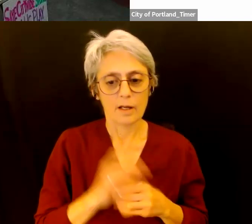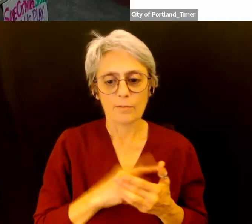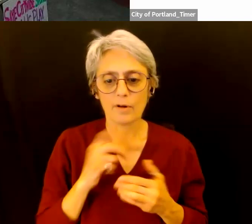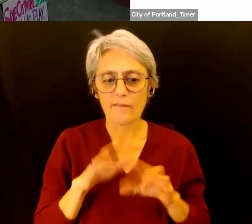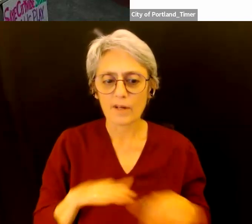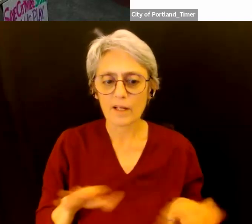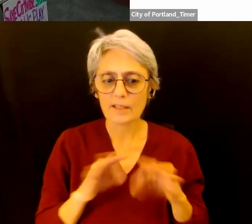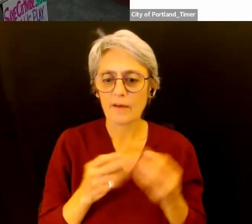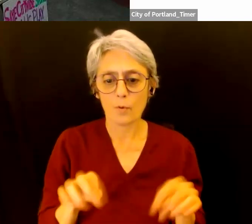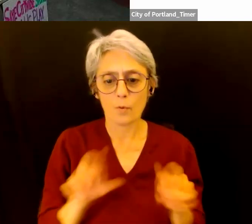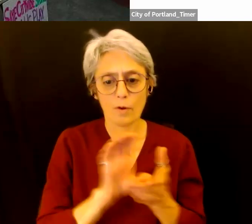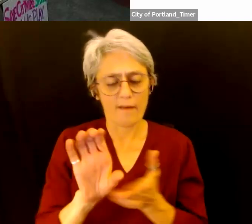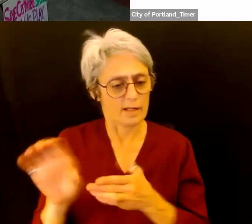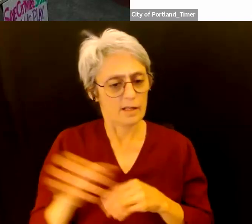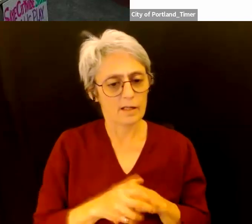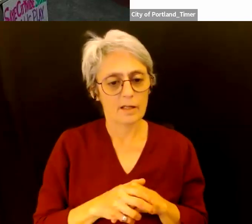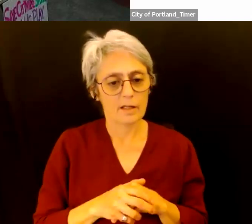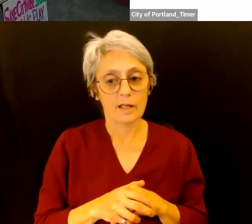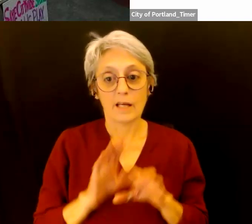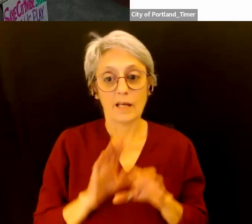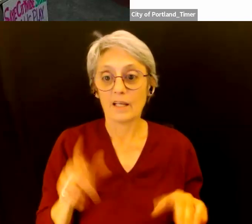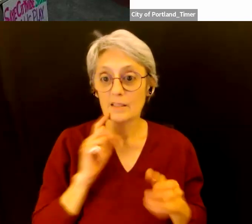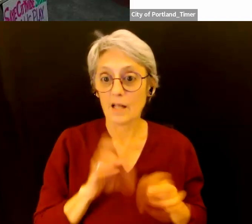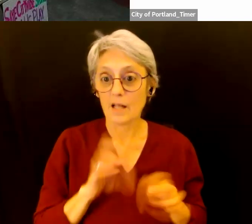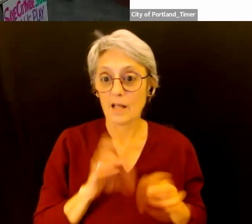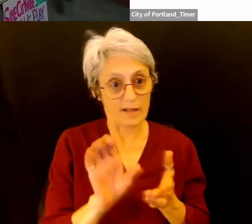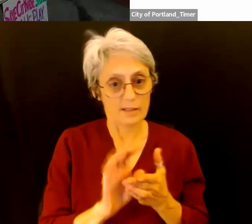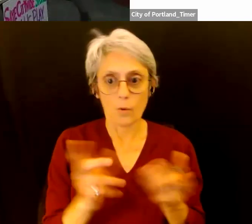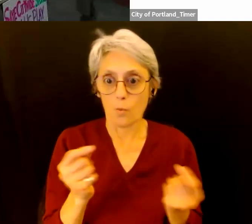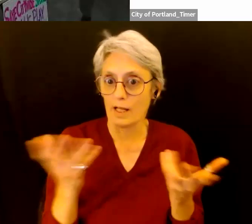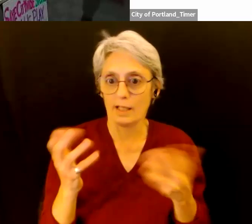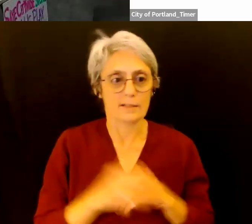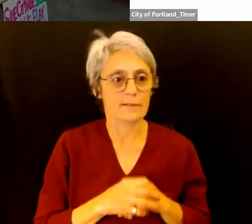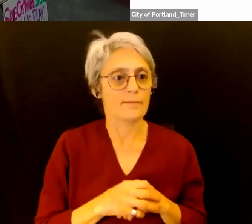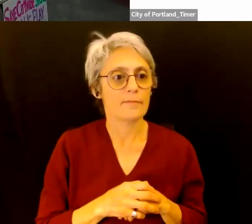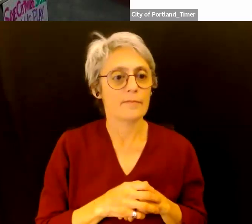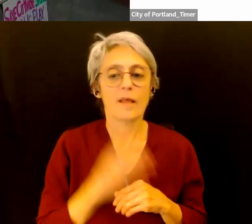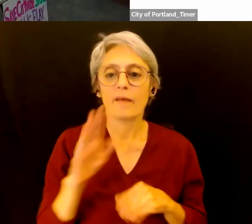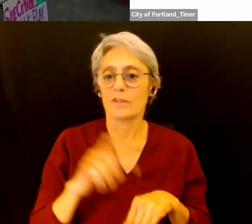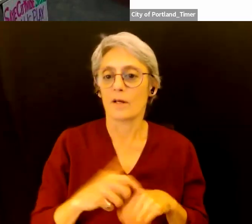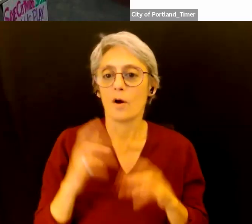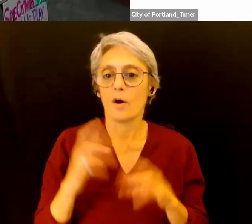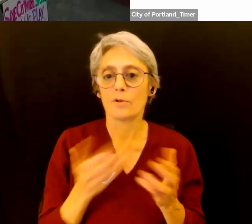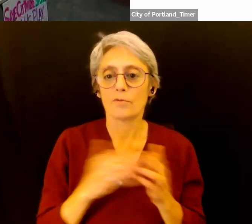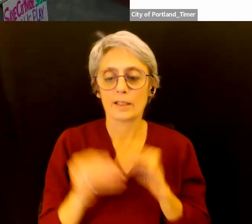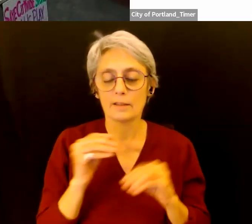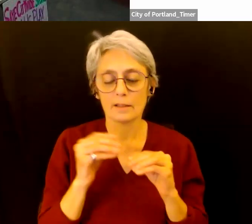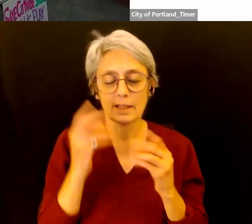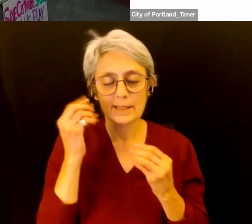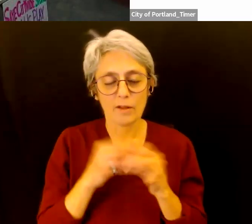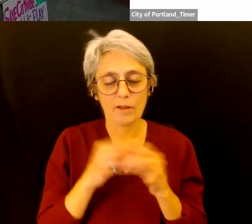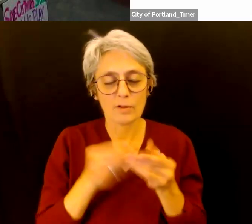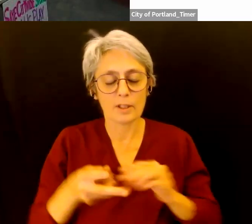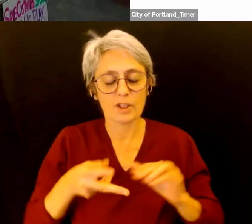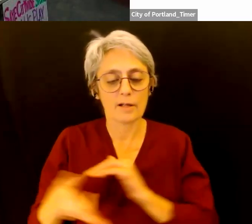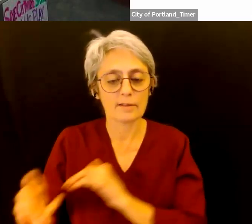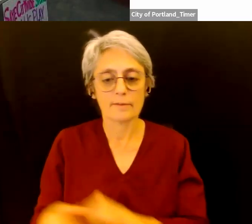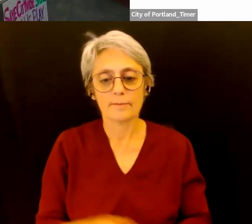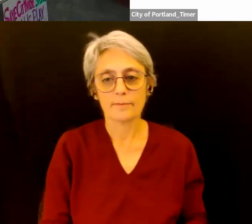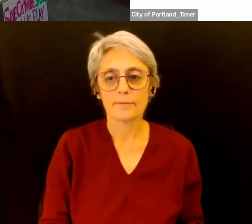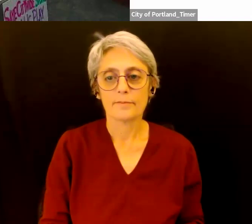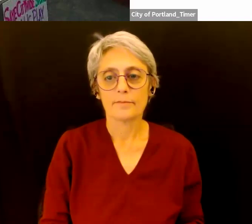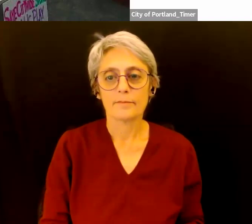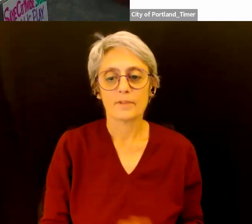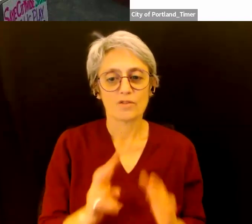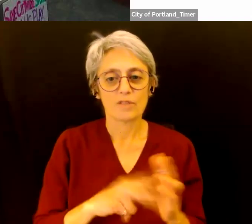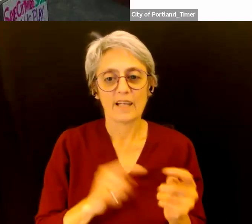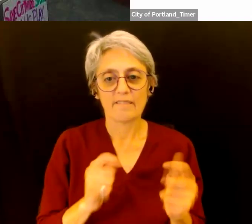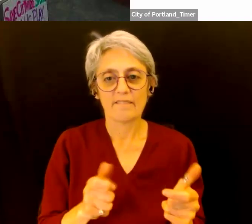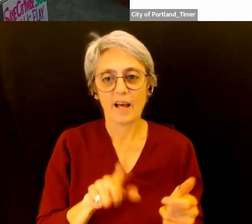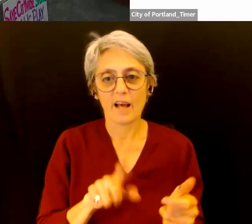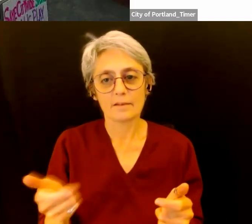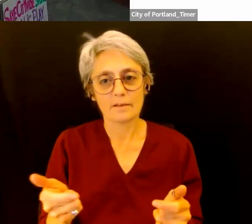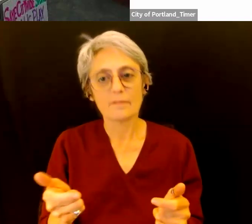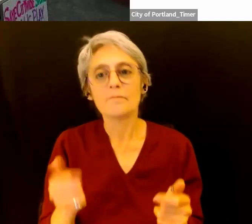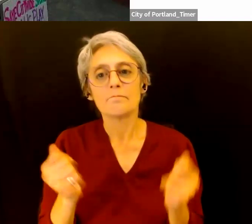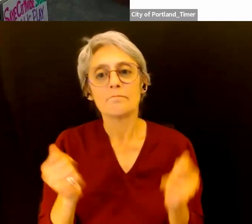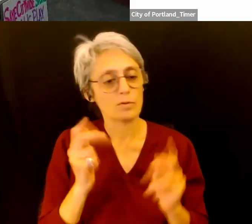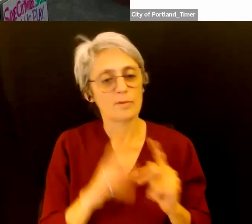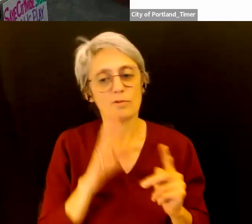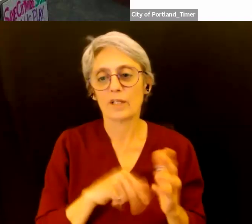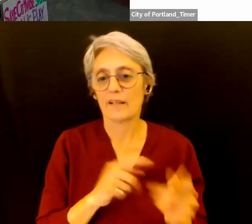If kids aren't worth investing in, then what is? Thank you for your time and I hope you will reconsider the cuts.